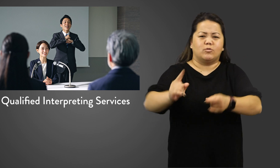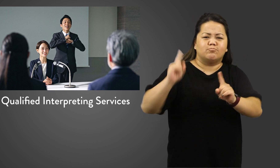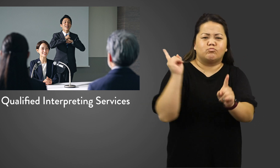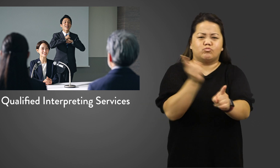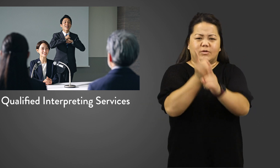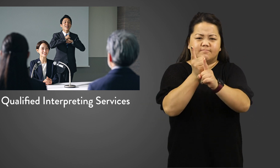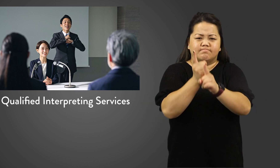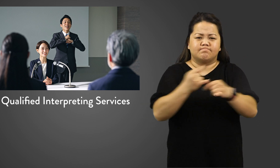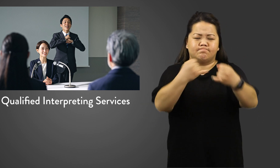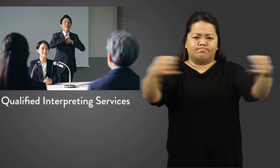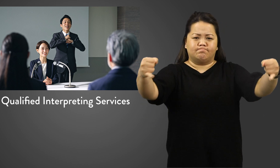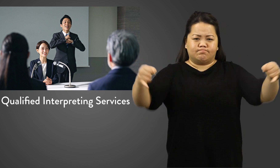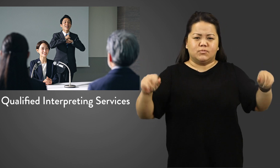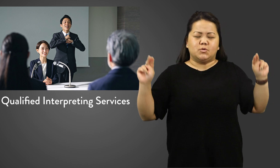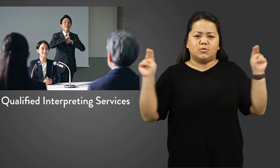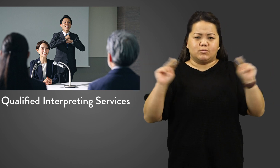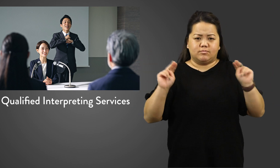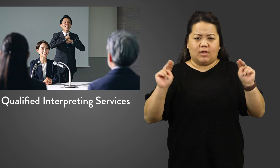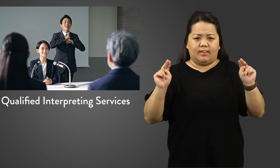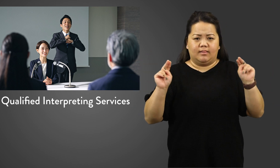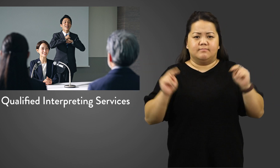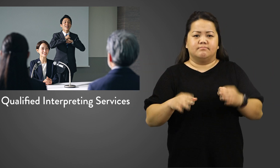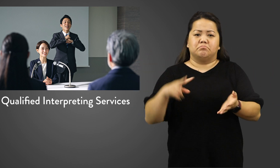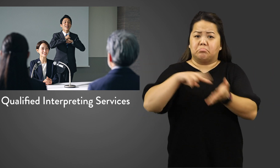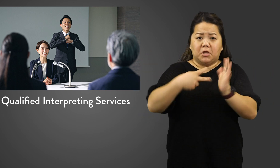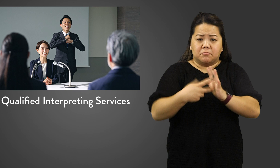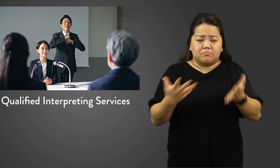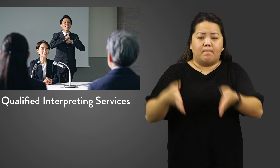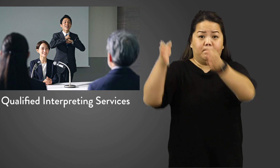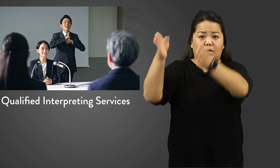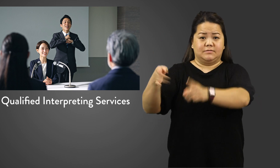interpret effectively, accurately, and impartially.